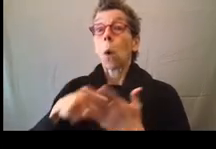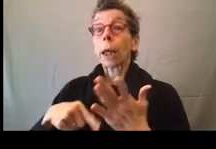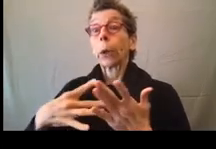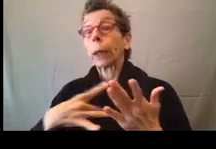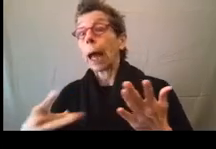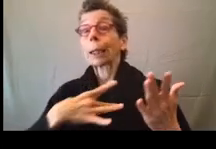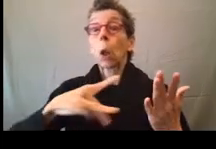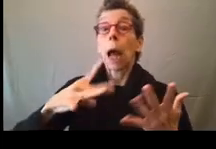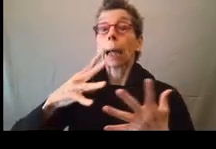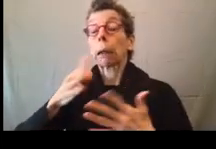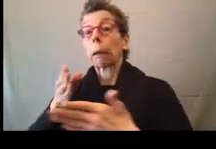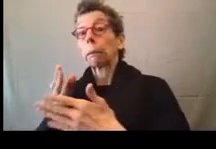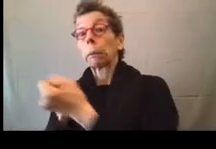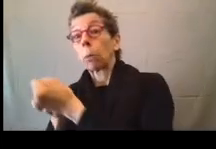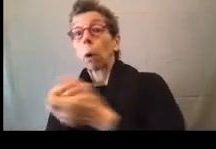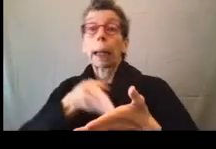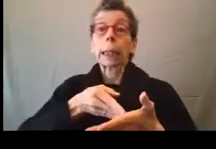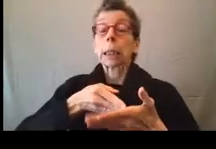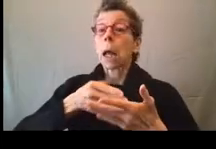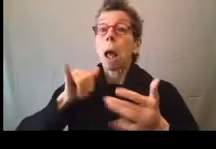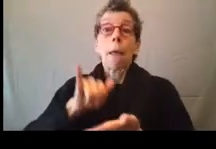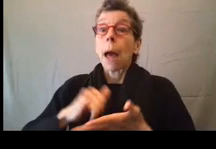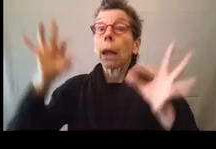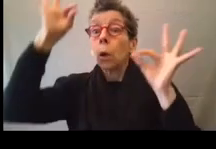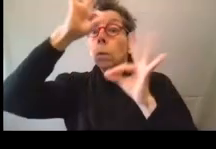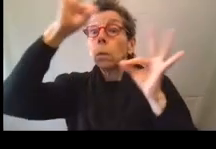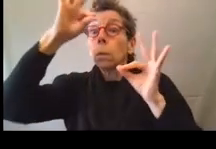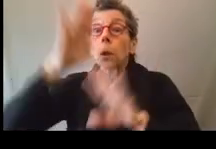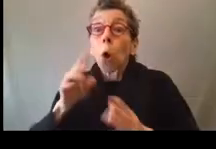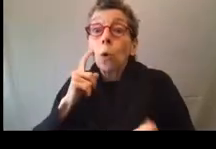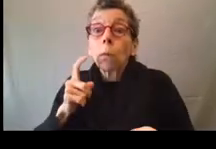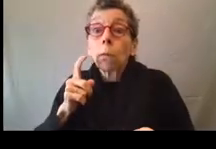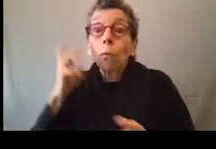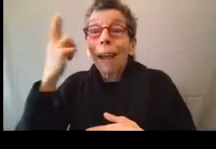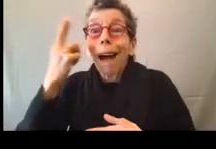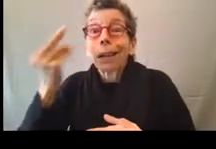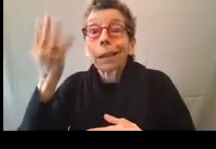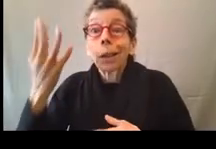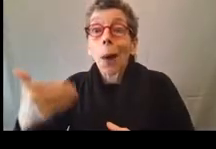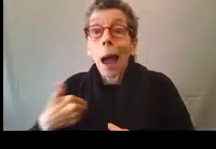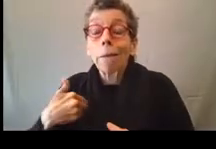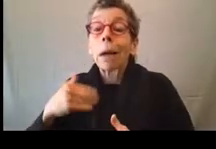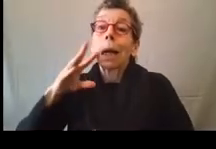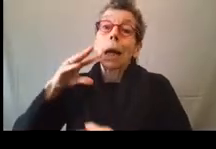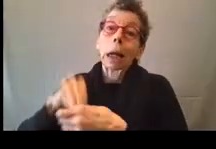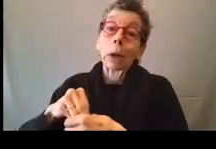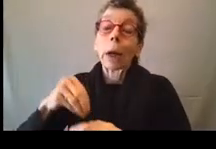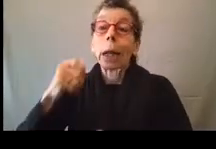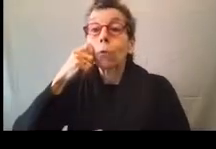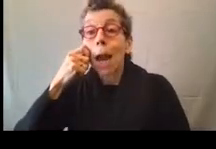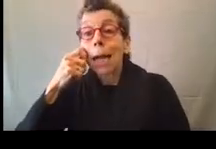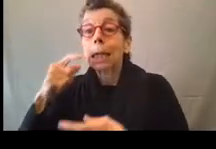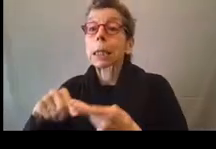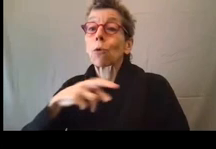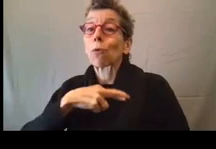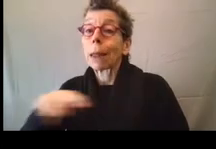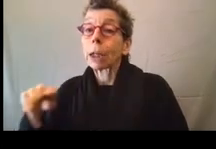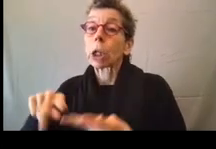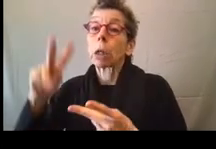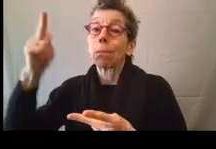it can extend to various areas including, you know, race, religion, politics, disability.